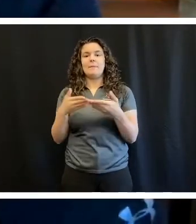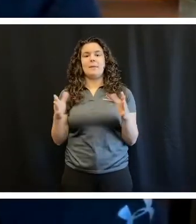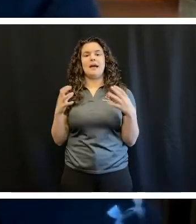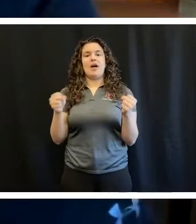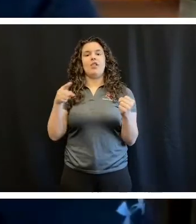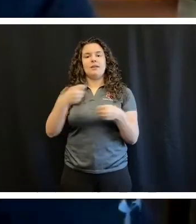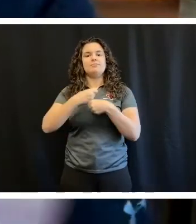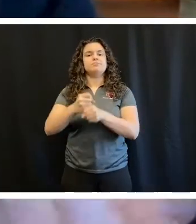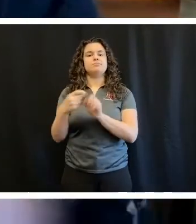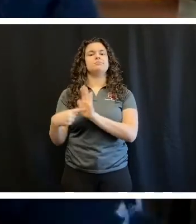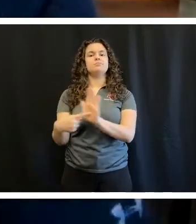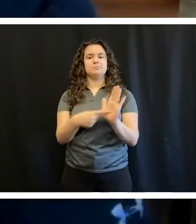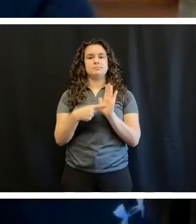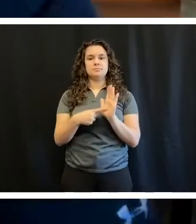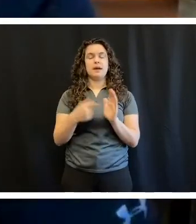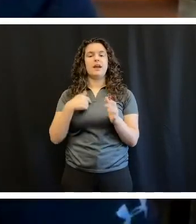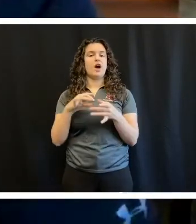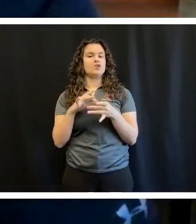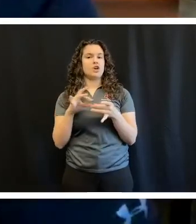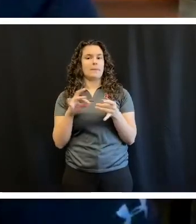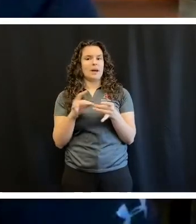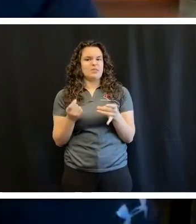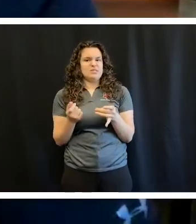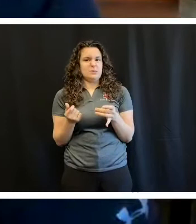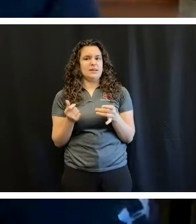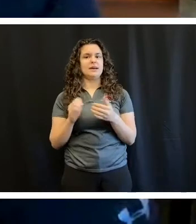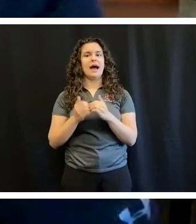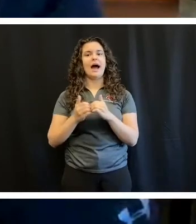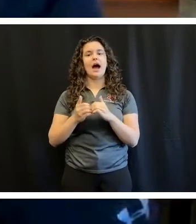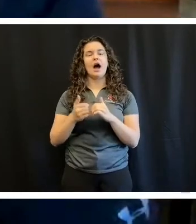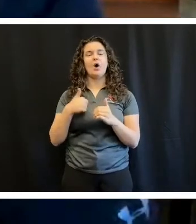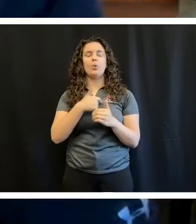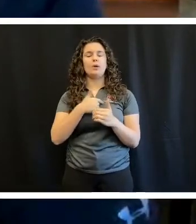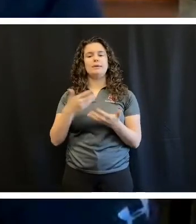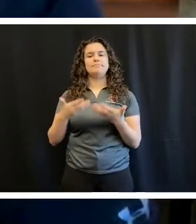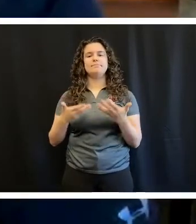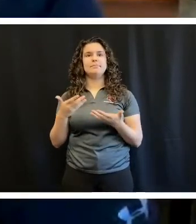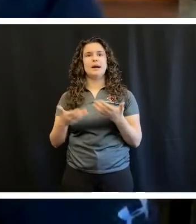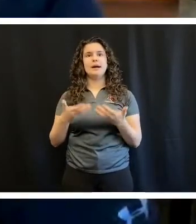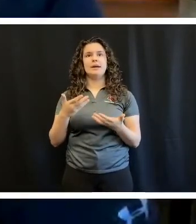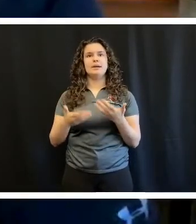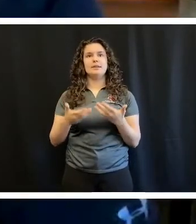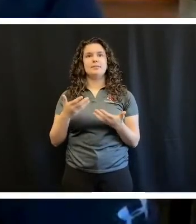and then I'll talk a little bit about how we might, or how anybody could be able to introduce this